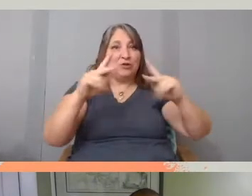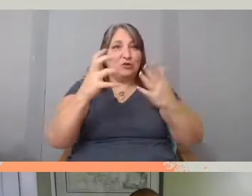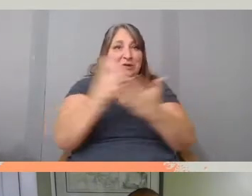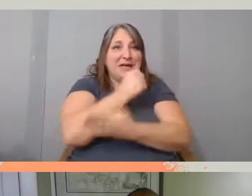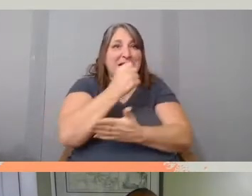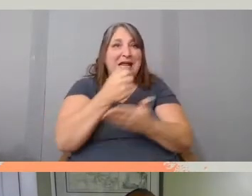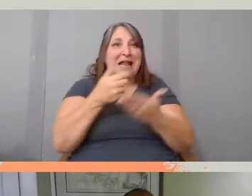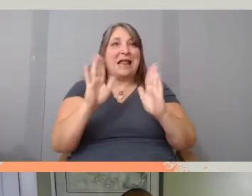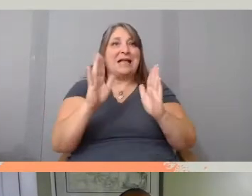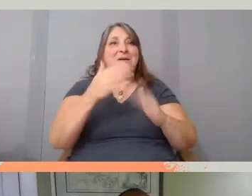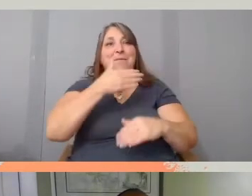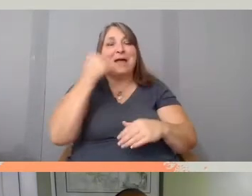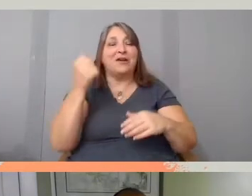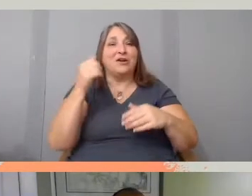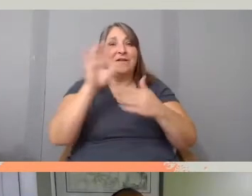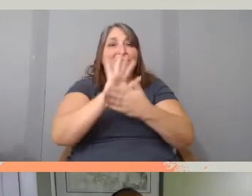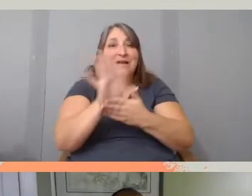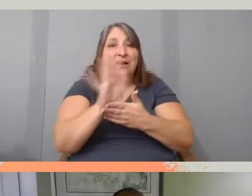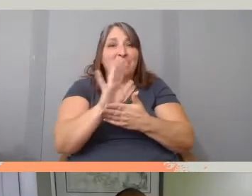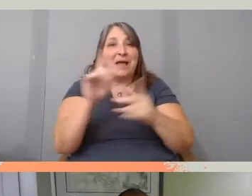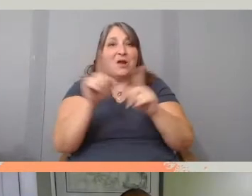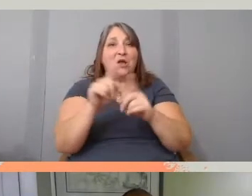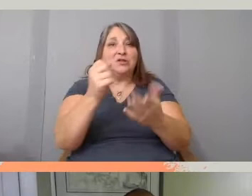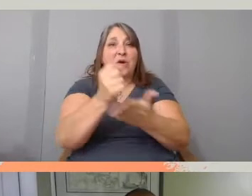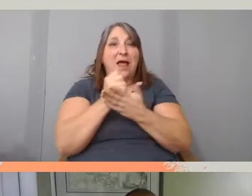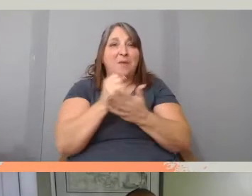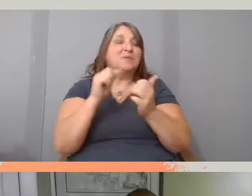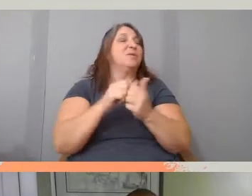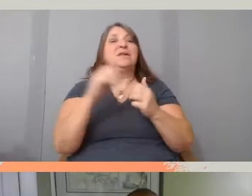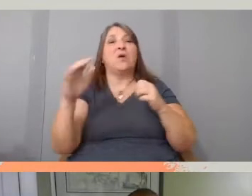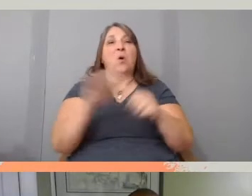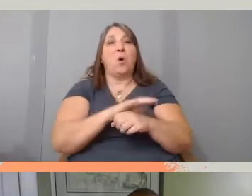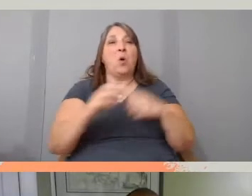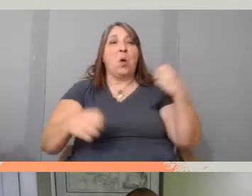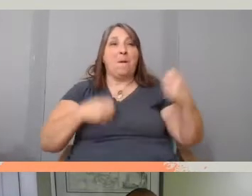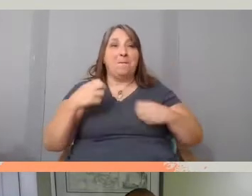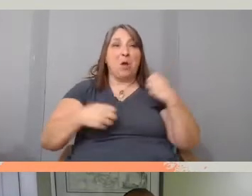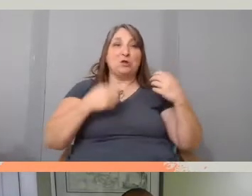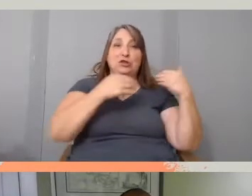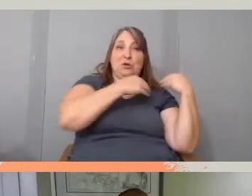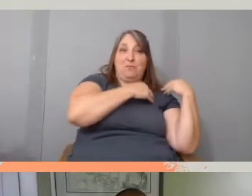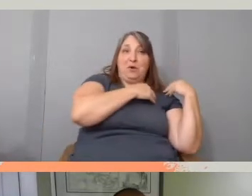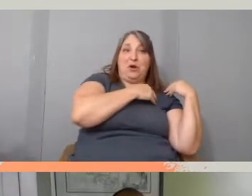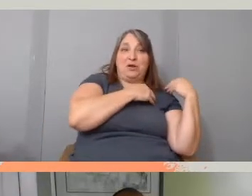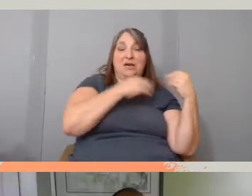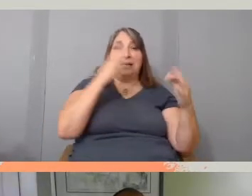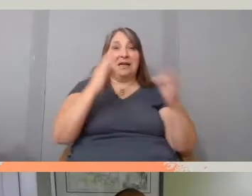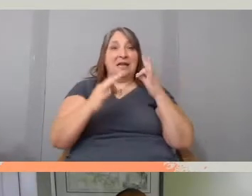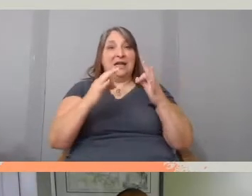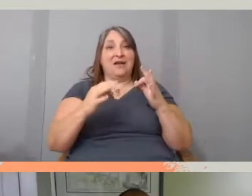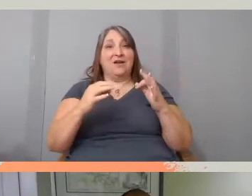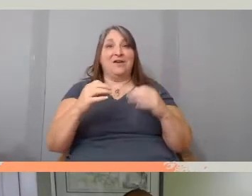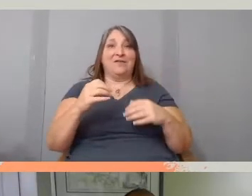And it also helps with the whole like emotional burden aspect of it too. Like, if you are the one token person